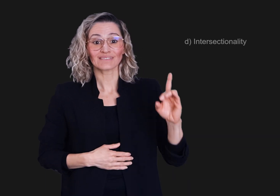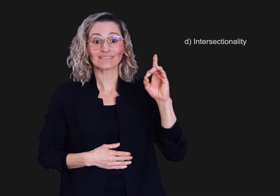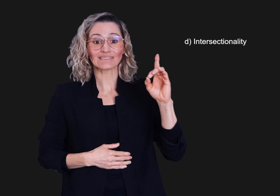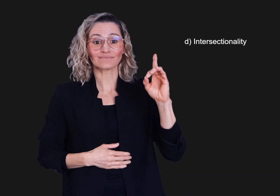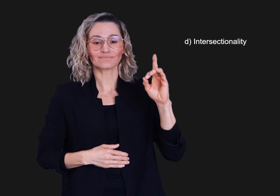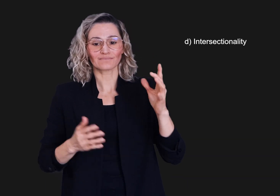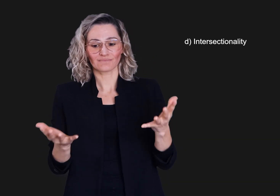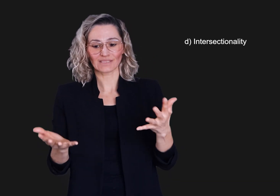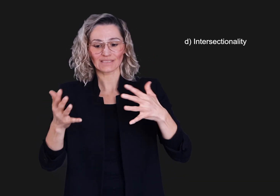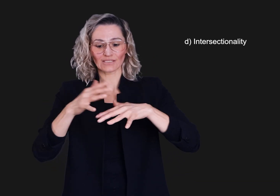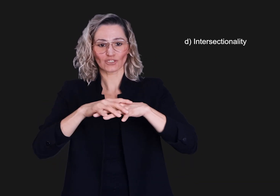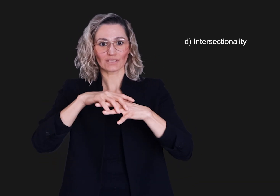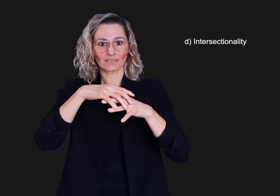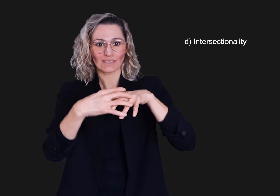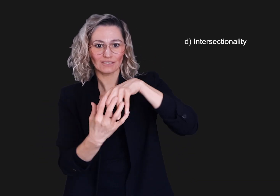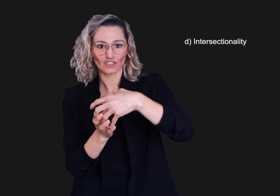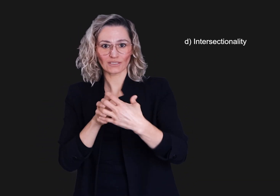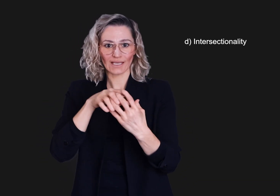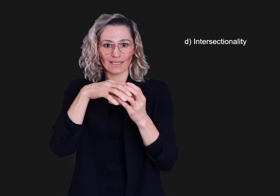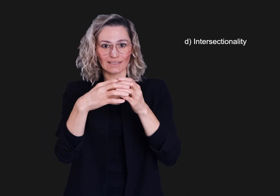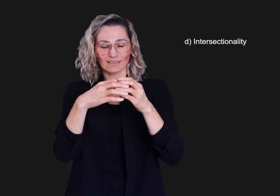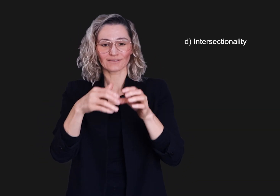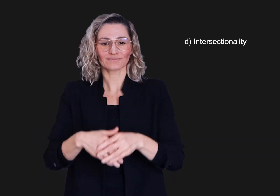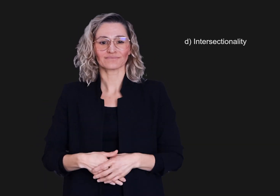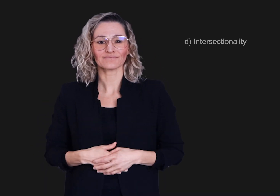d) Intersectionality